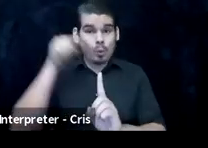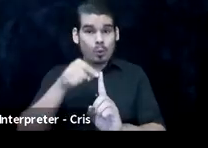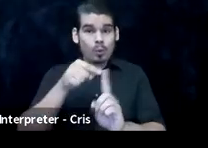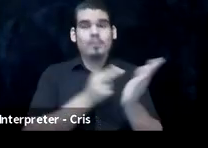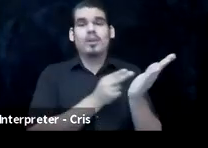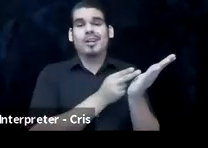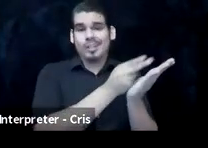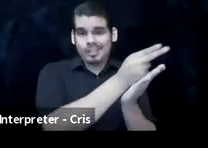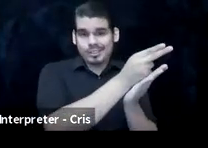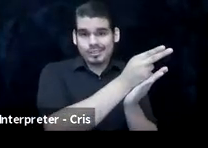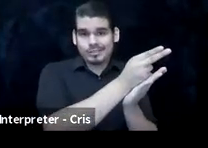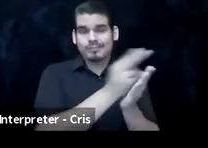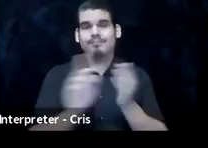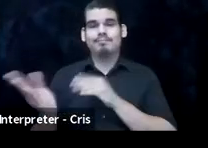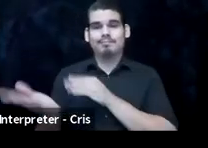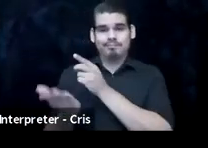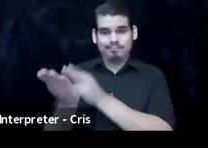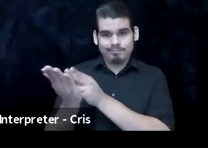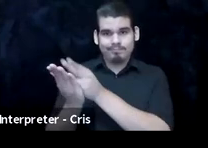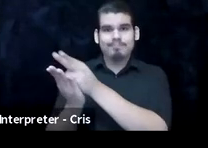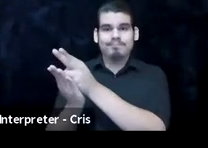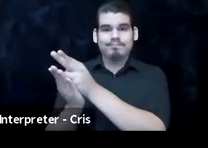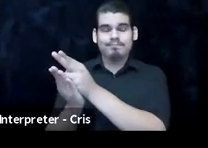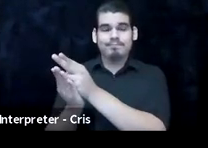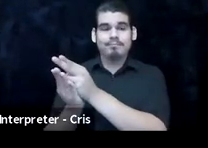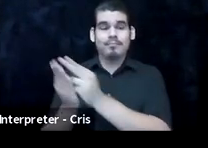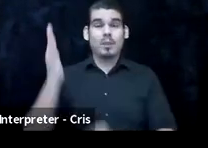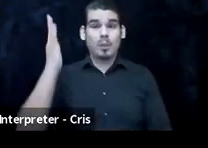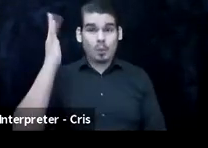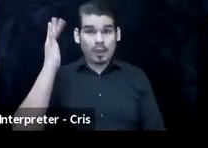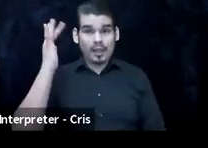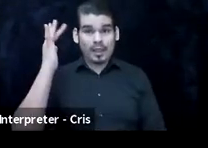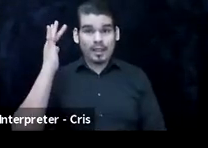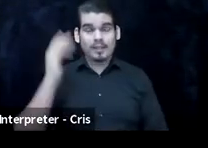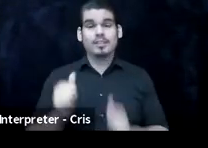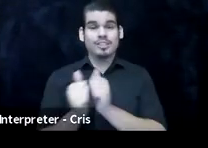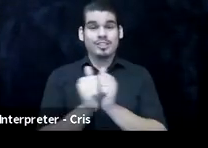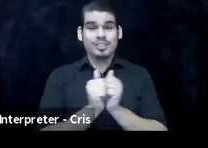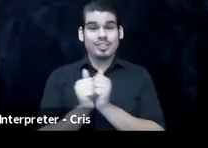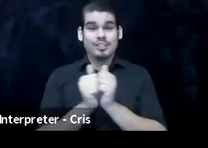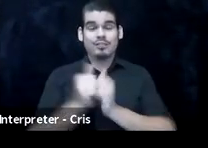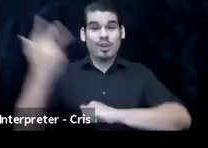RAD Region II: I apologize for that, as we are going to be sharing the space together for three days and for several hours on it in a zoom room.